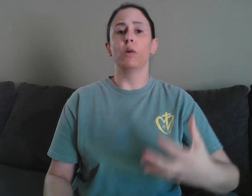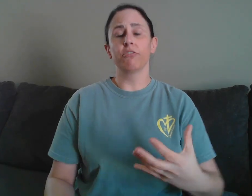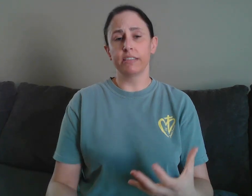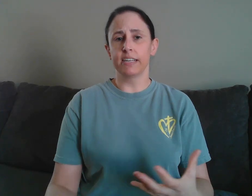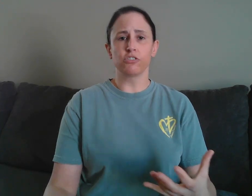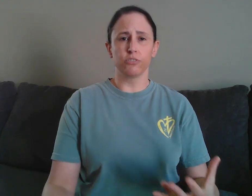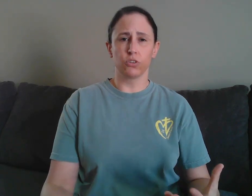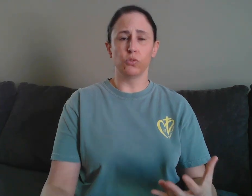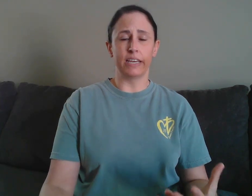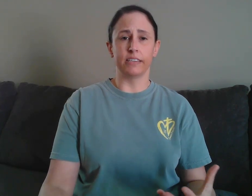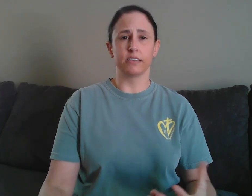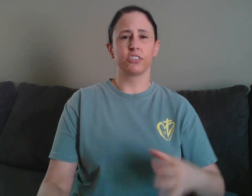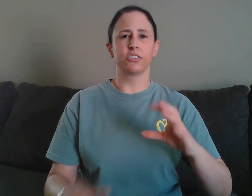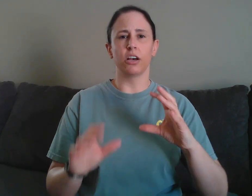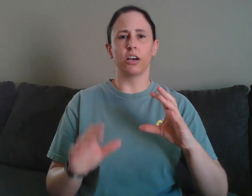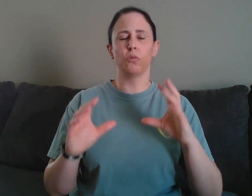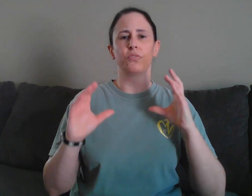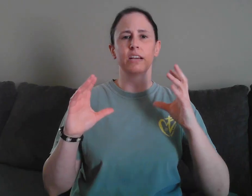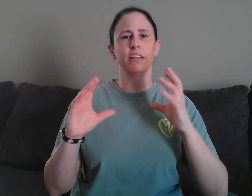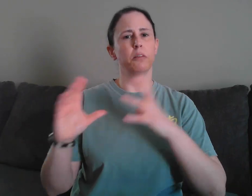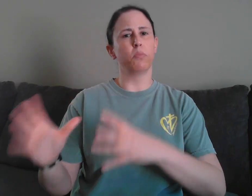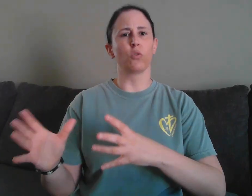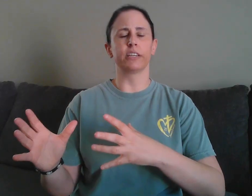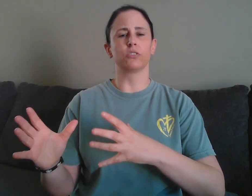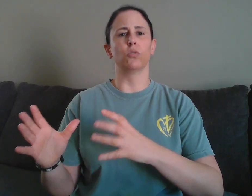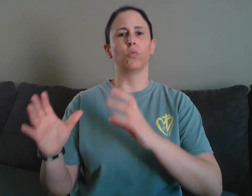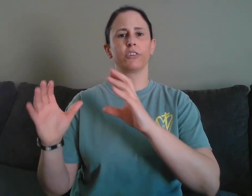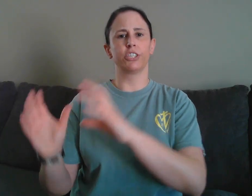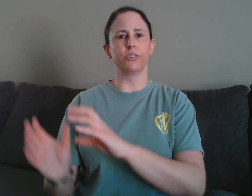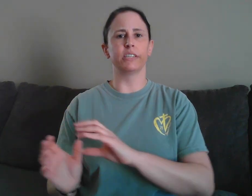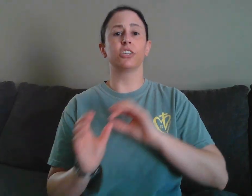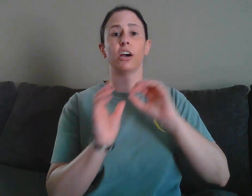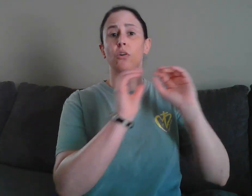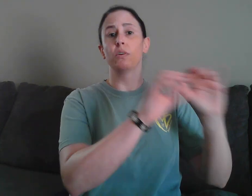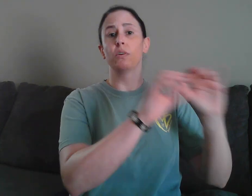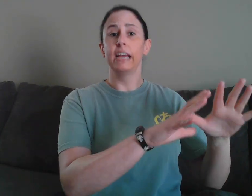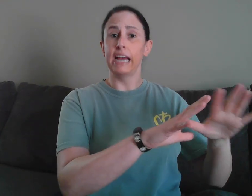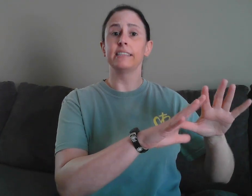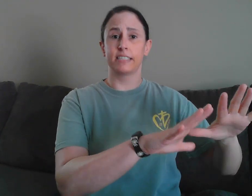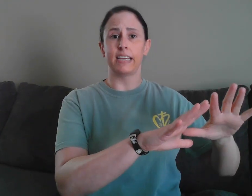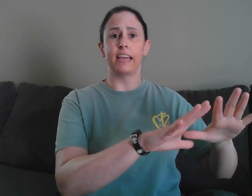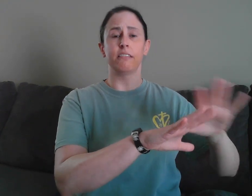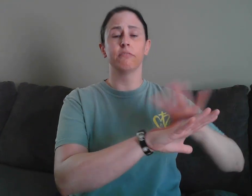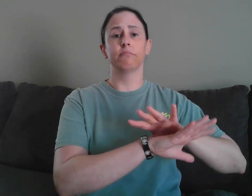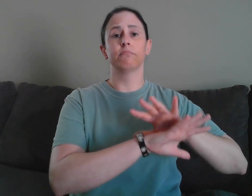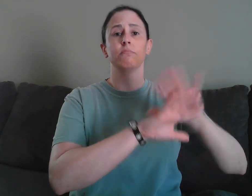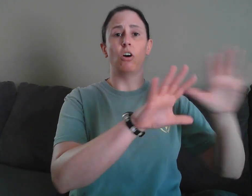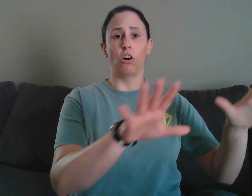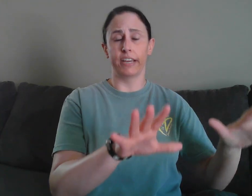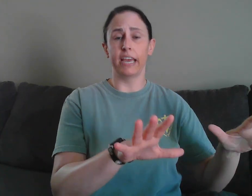what a residential school is. So, think of like a boarding school where students go and stay on